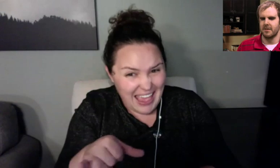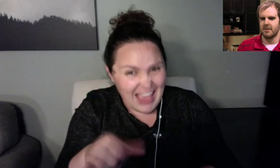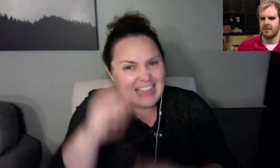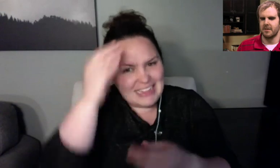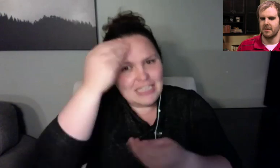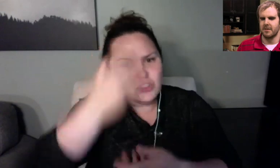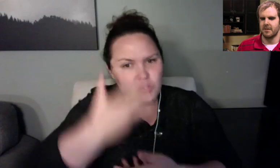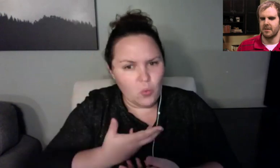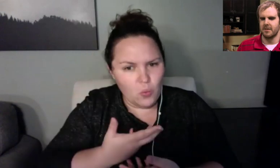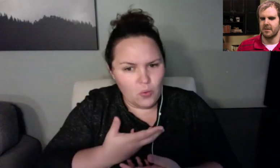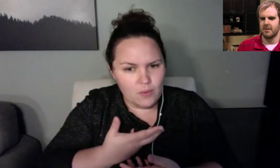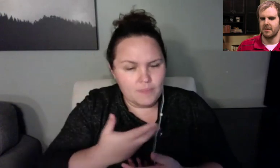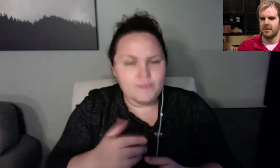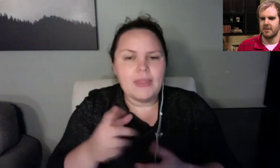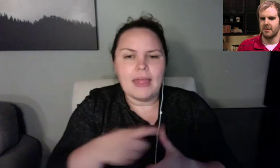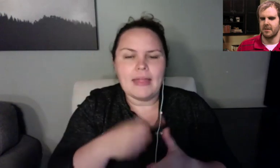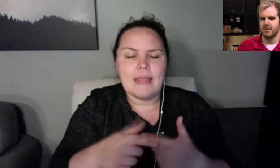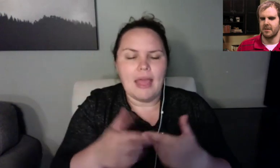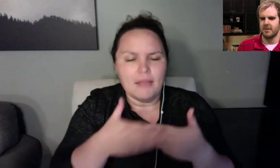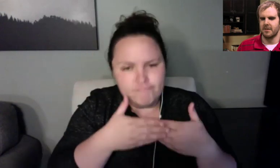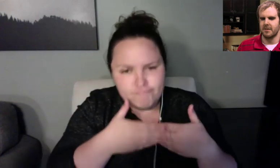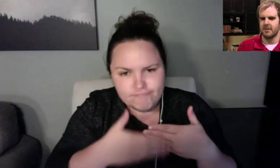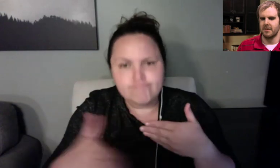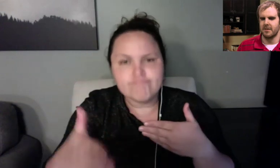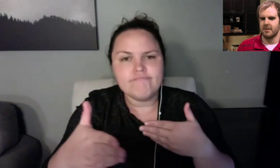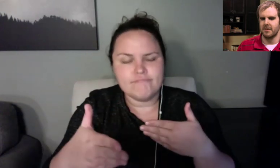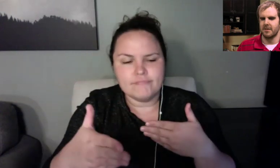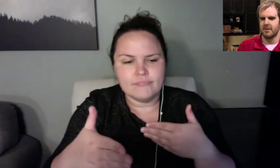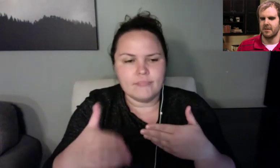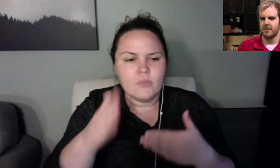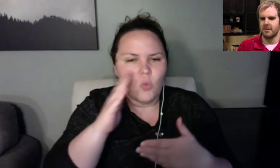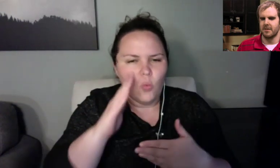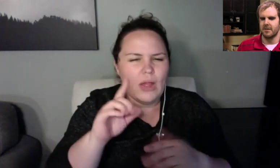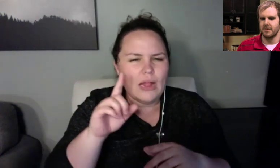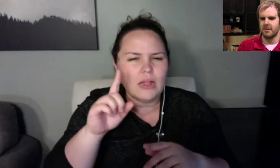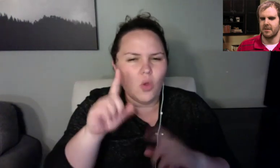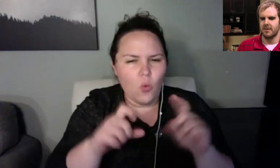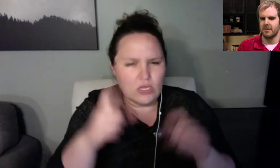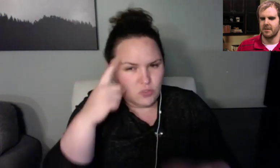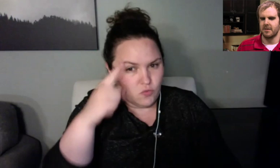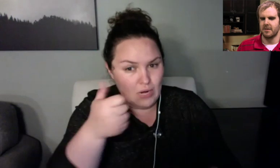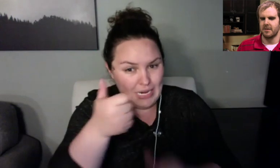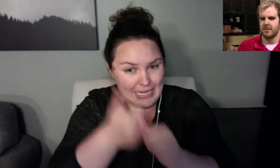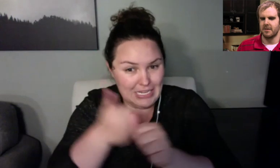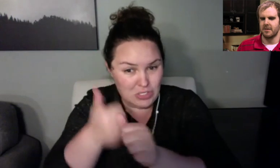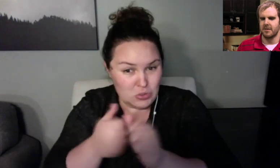And then we'll go ahead and have some questions for you.